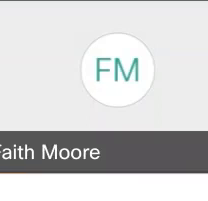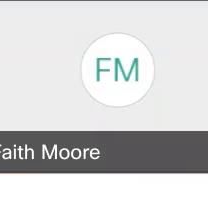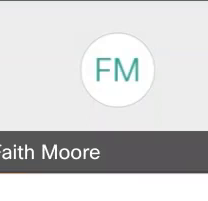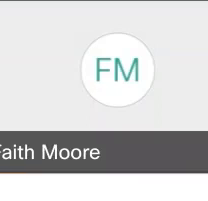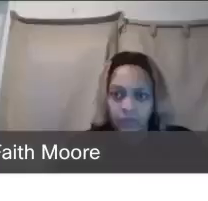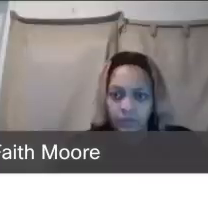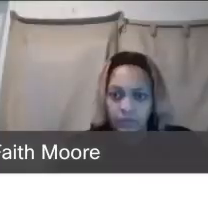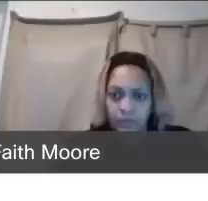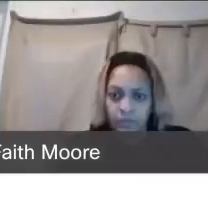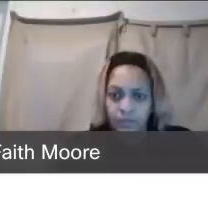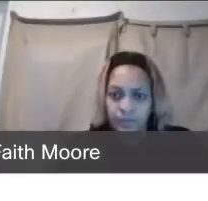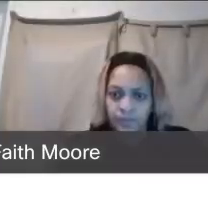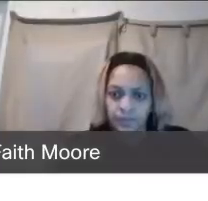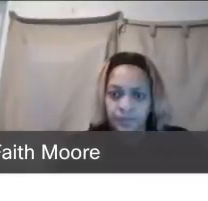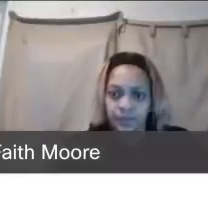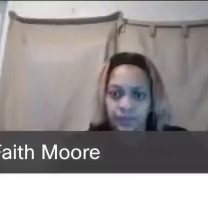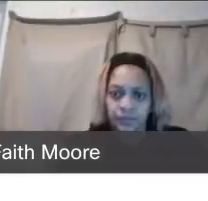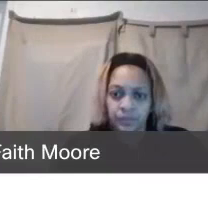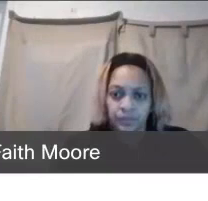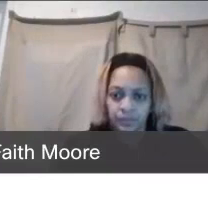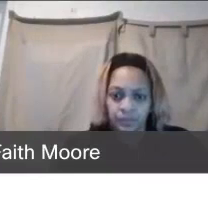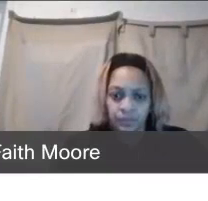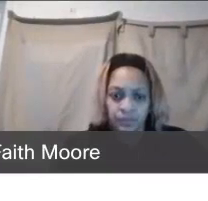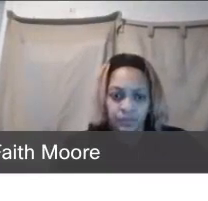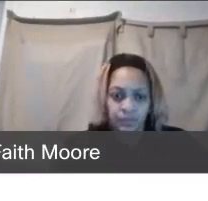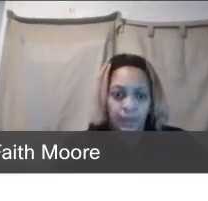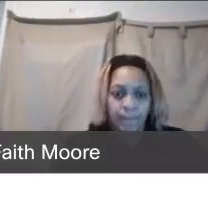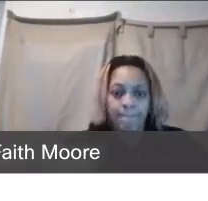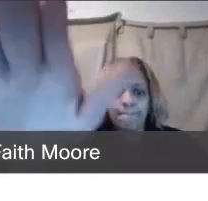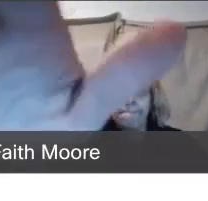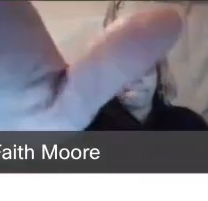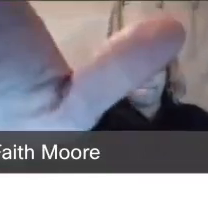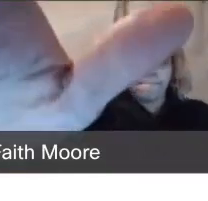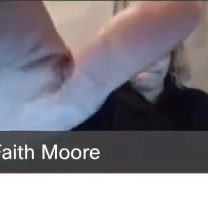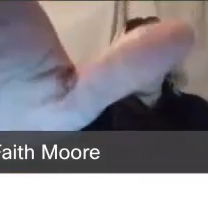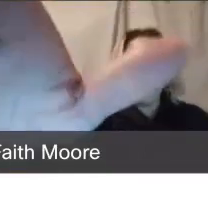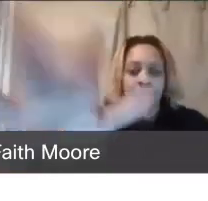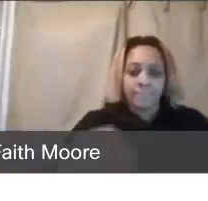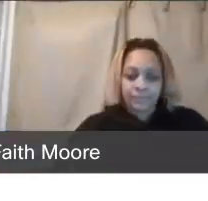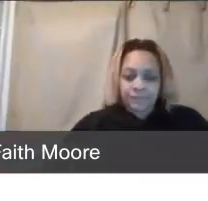We also have interpretation. You can use the application and I believe also the, the web.